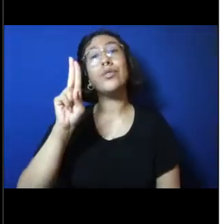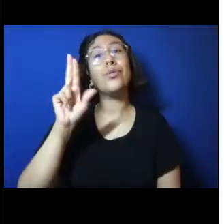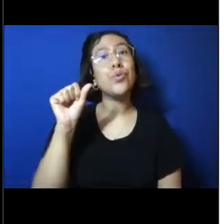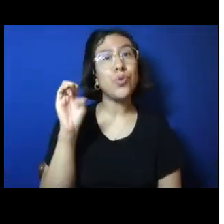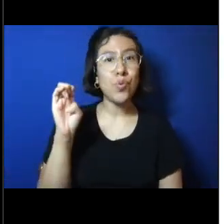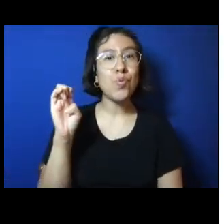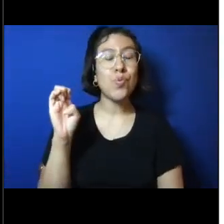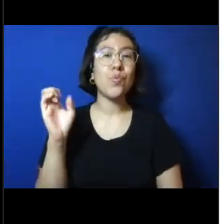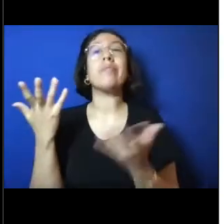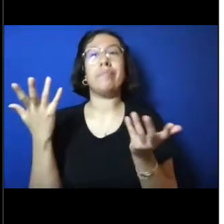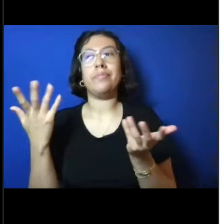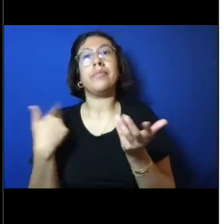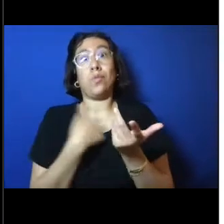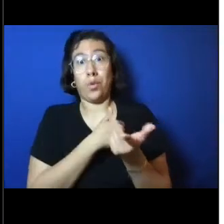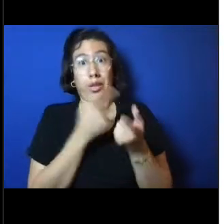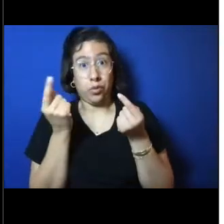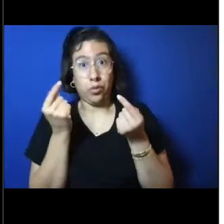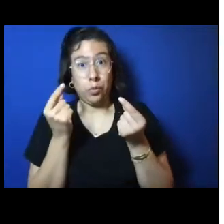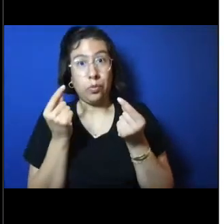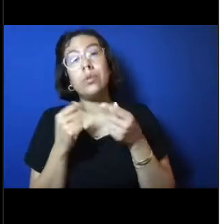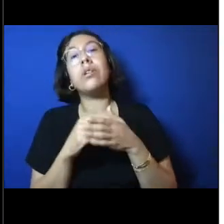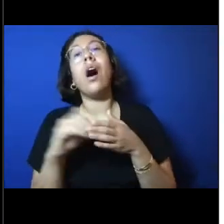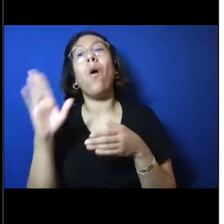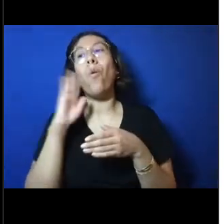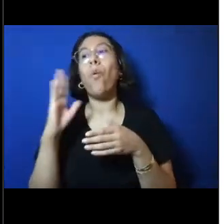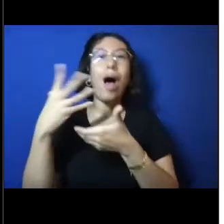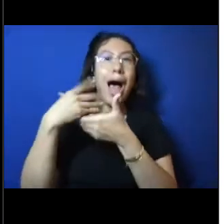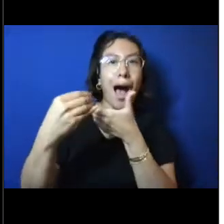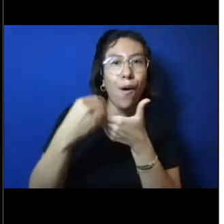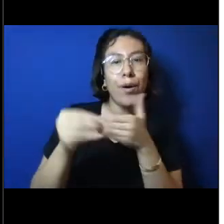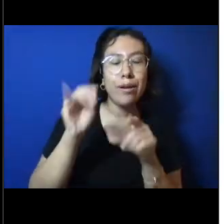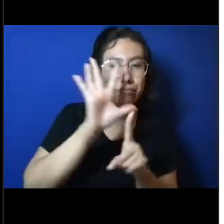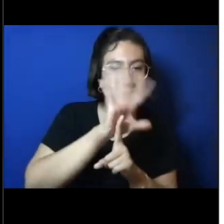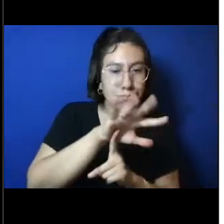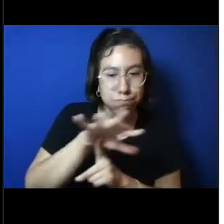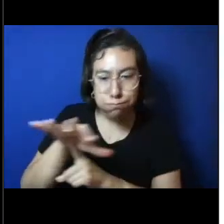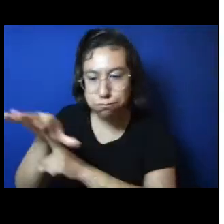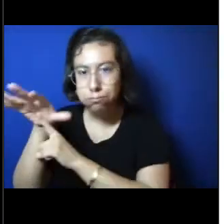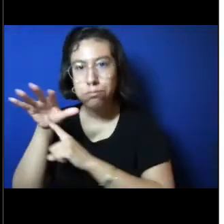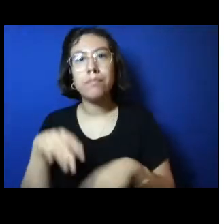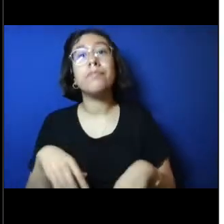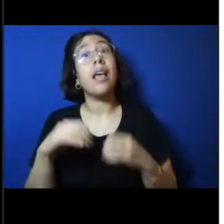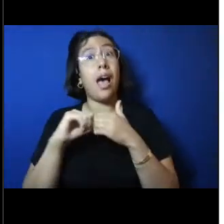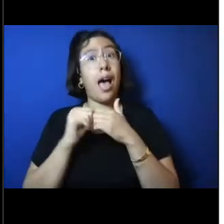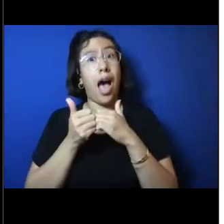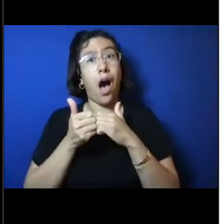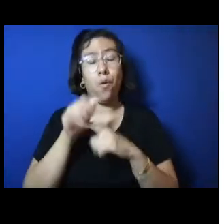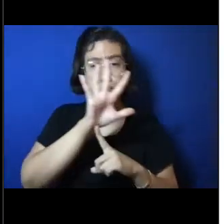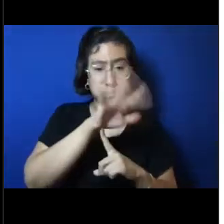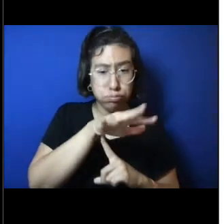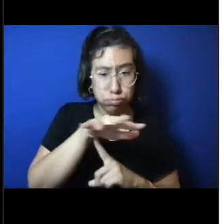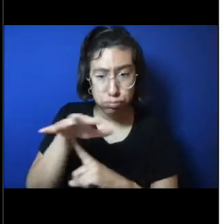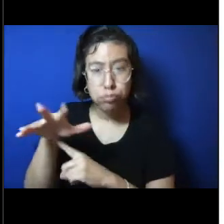to see through their world, we will go out and film them. And so the way in which we do that is we go out into the ocean